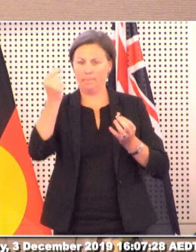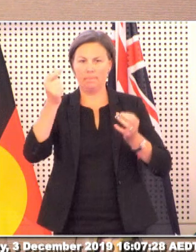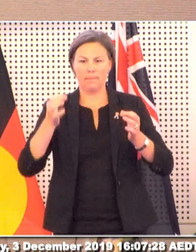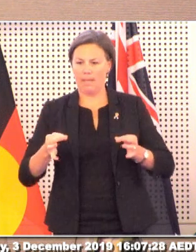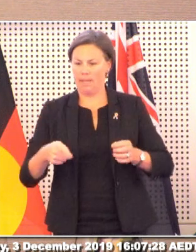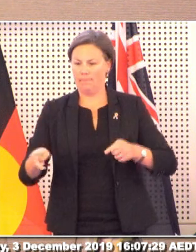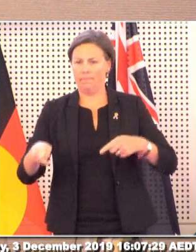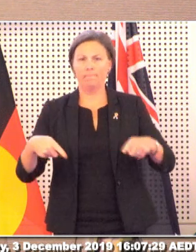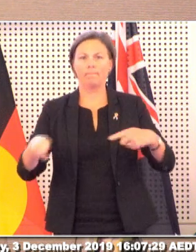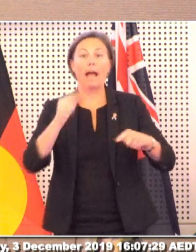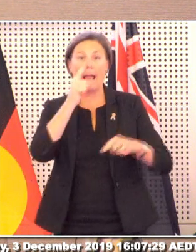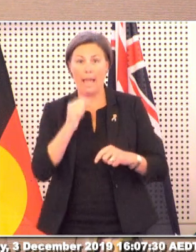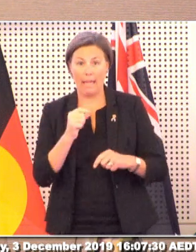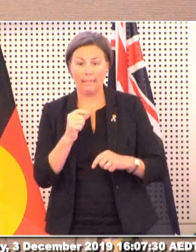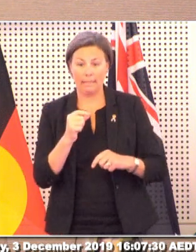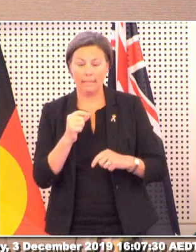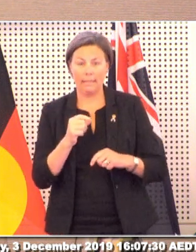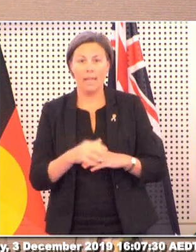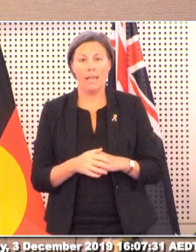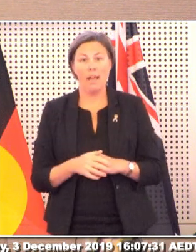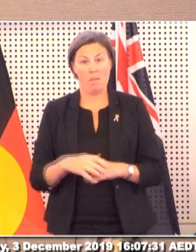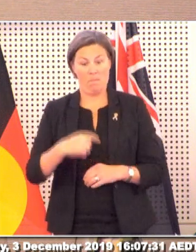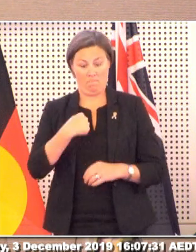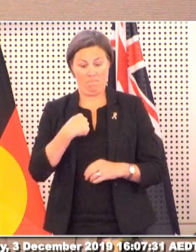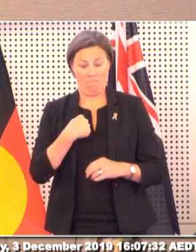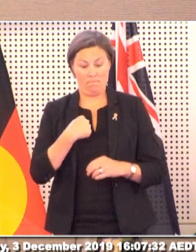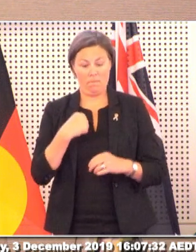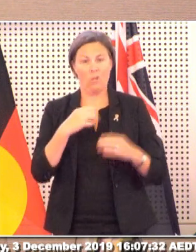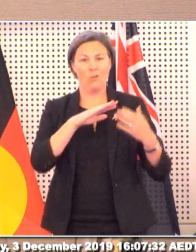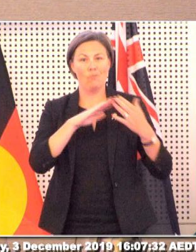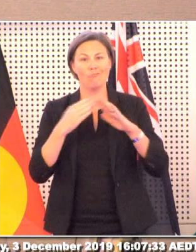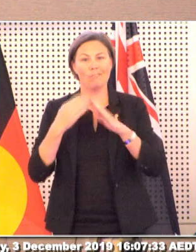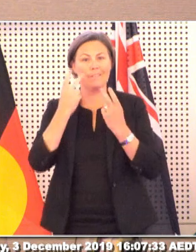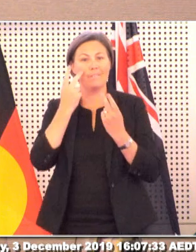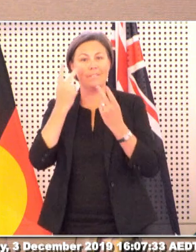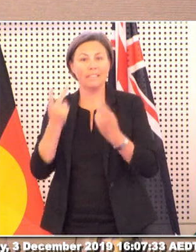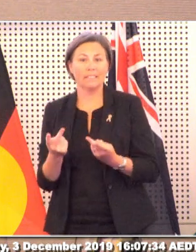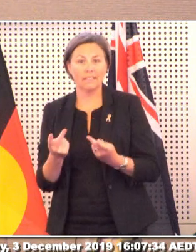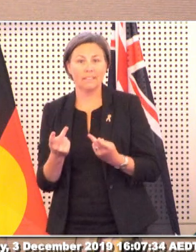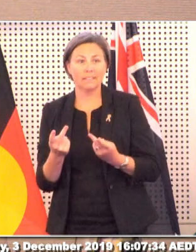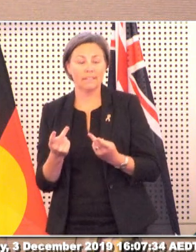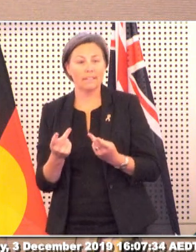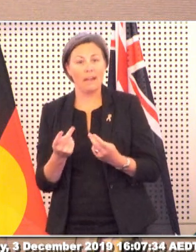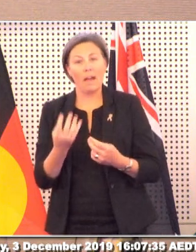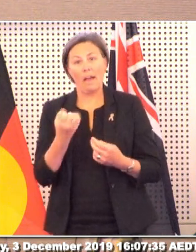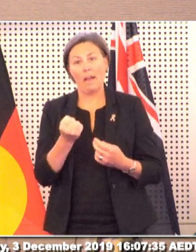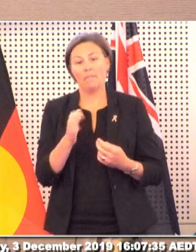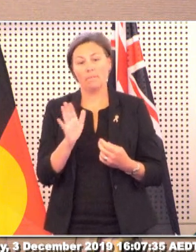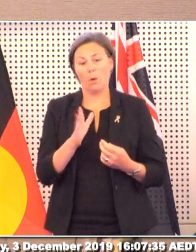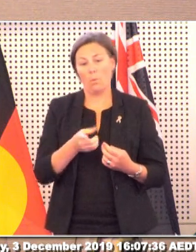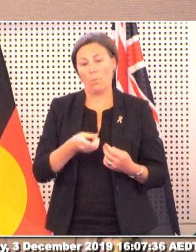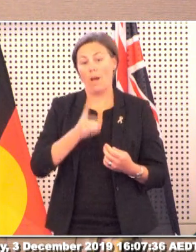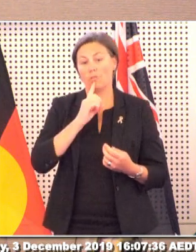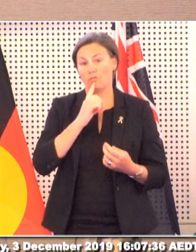I think, as Community Visitors, there may have been 133 cases that the program